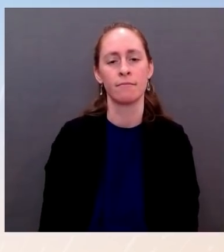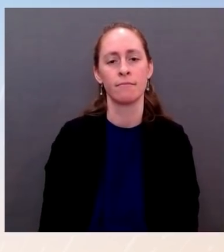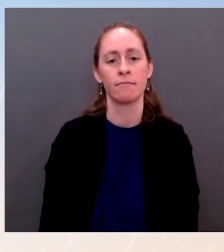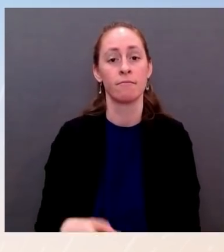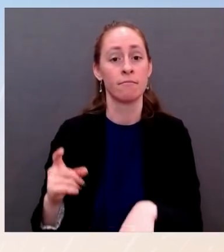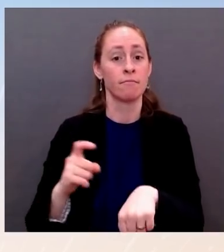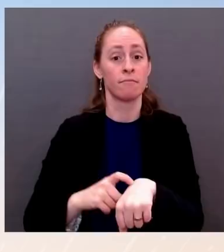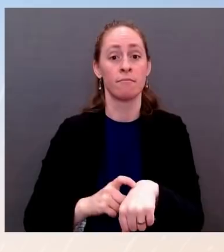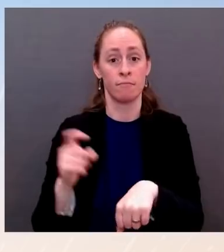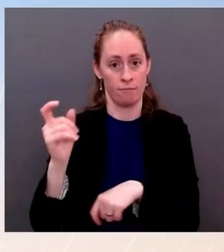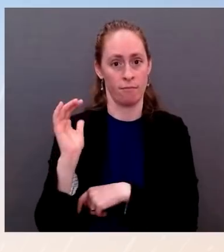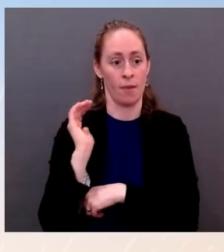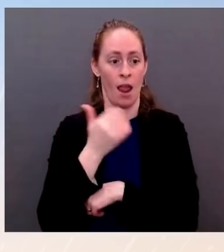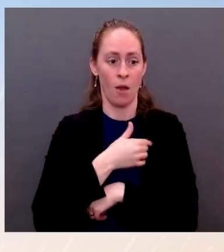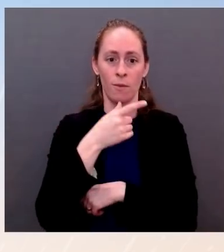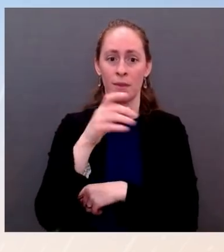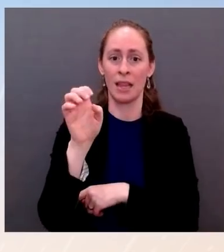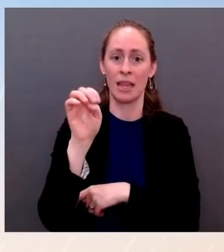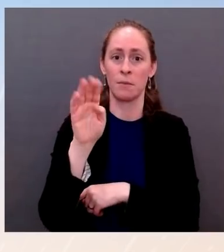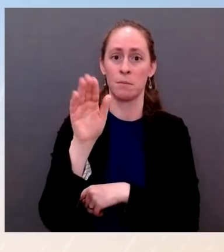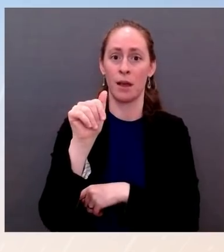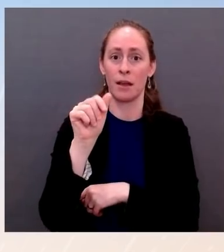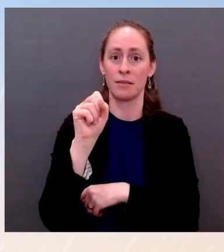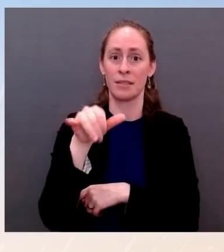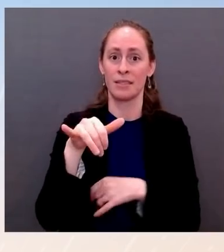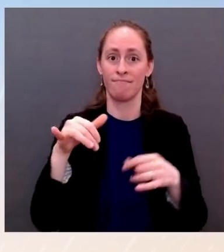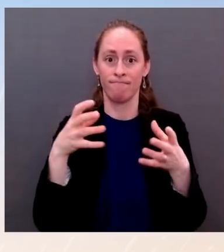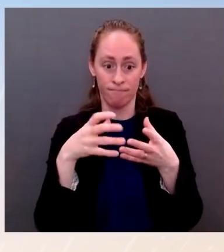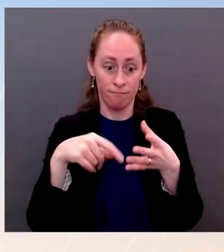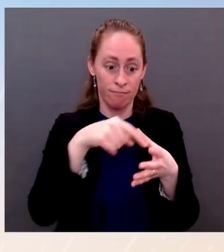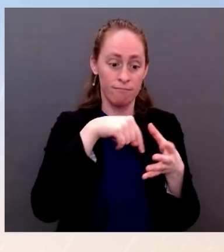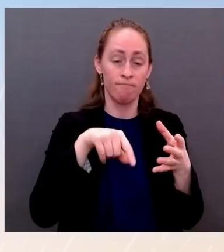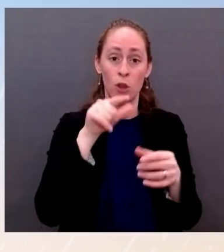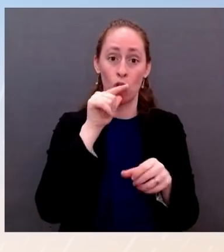Typically, it means they would return to a home base. The Press: And then, what's the administration's current